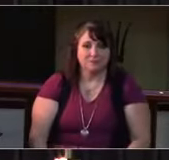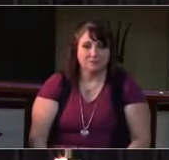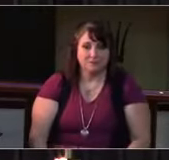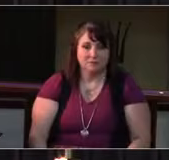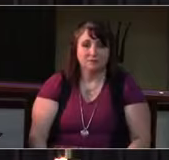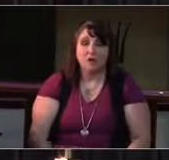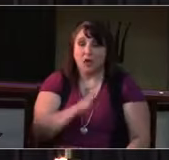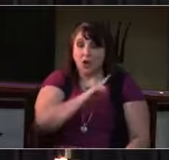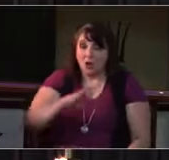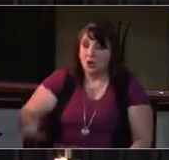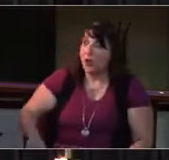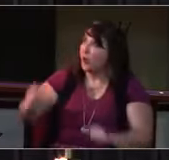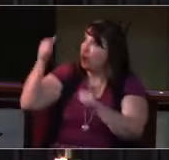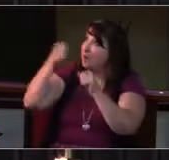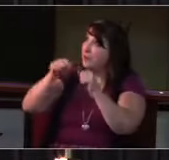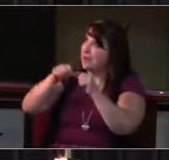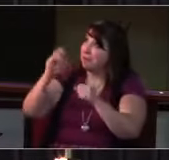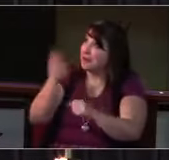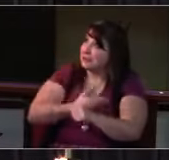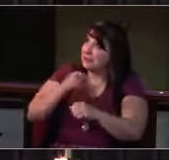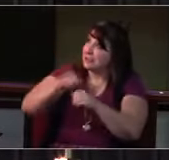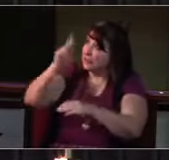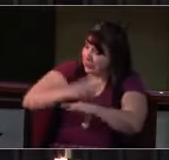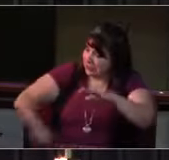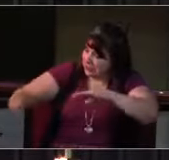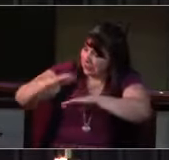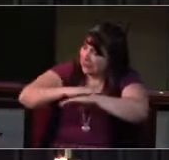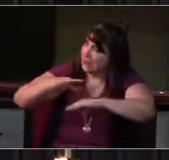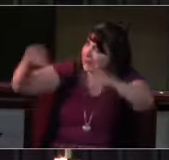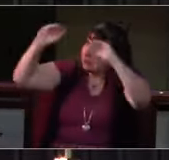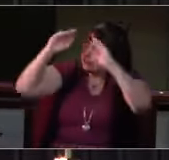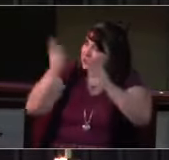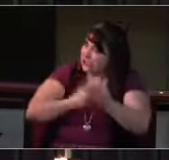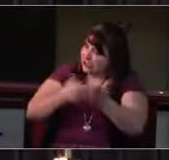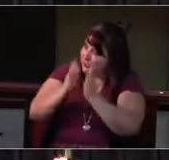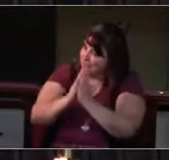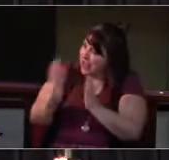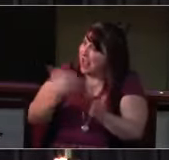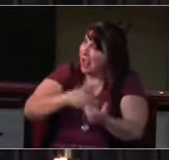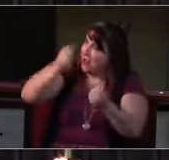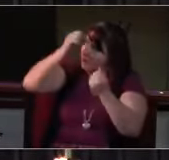In the night, in which He was betrayed, our Lord Jesus took bread, and gave thanks, broke it and gave it to his disciples,